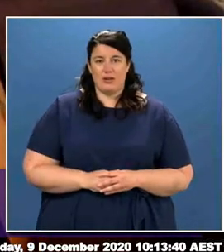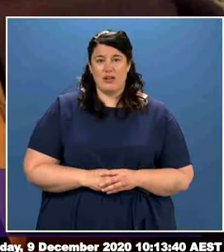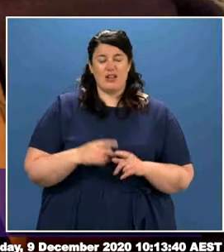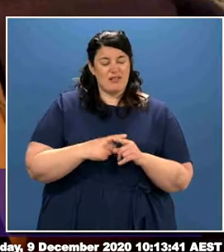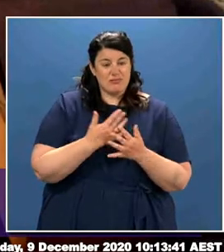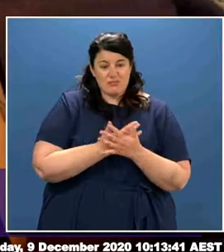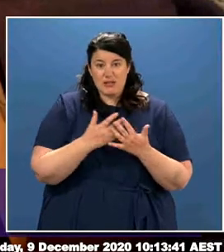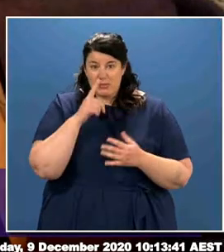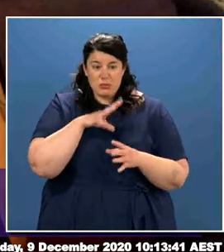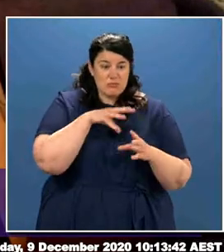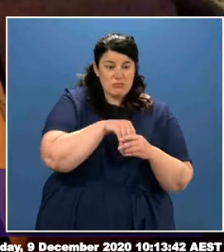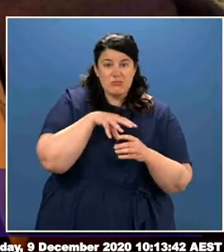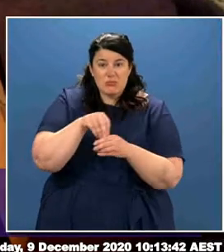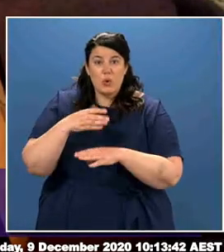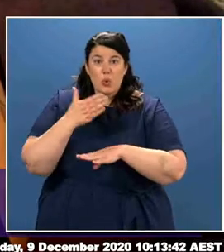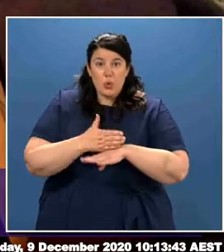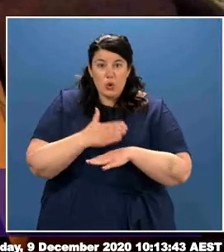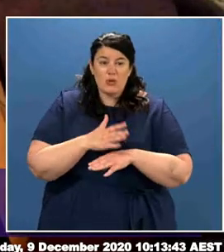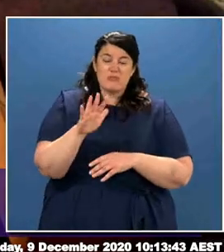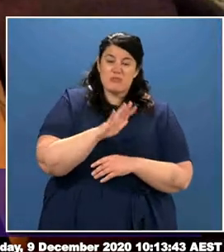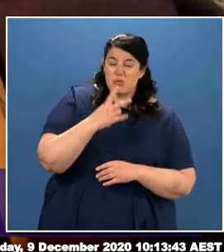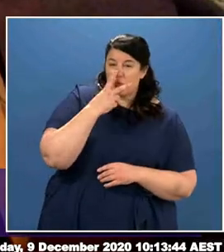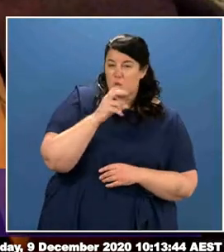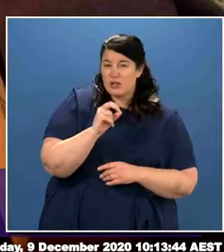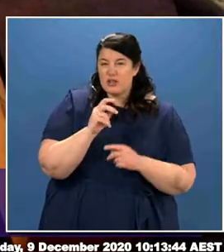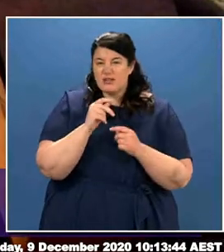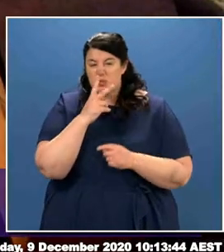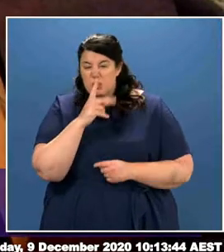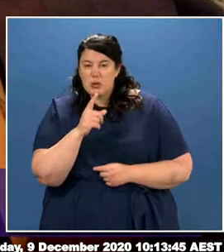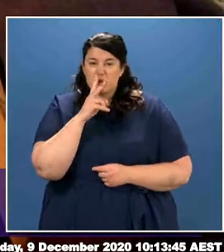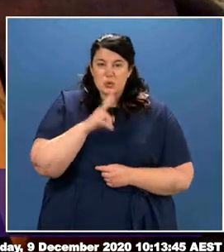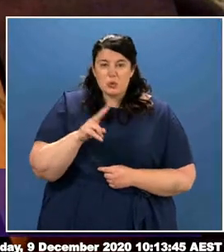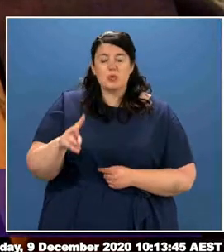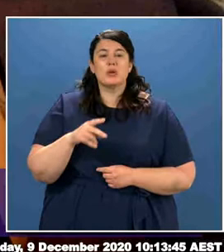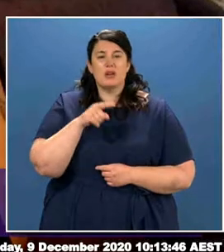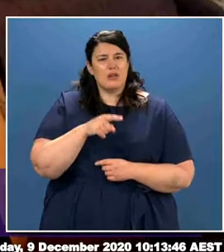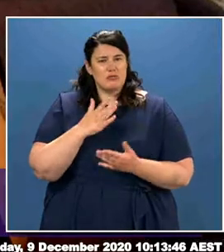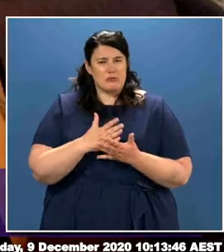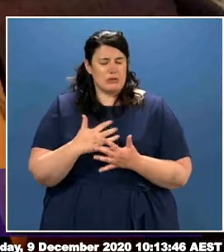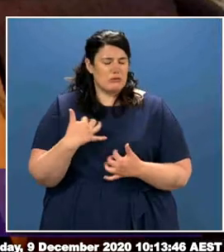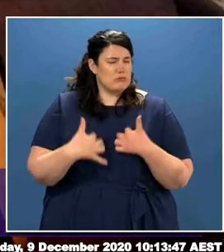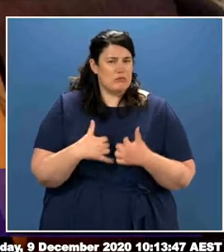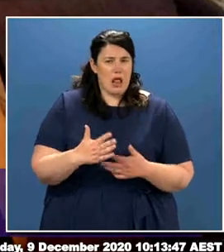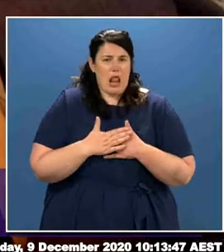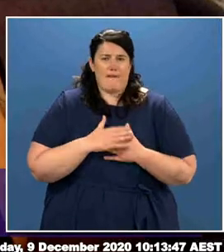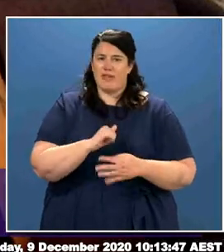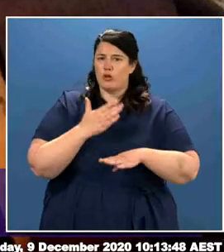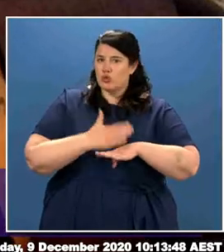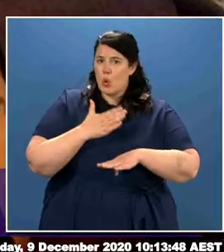employment who perhaps were in their early 20s, who were really passionate about their work and, yes, we couldn't include those quotes